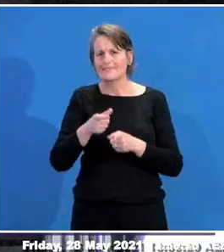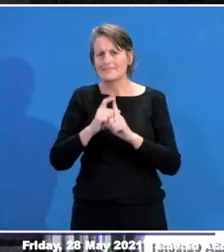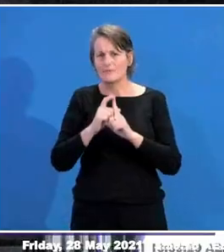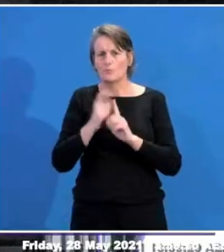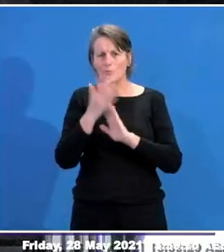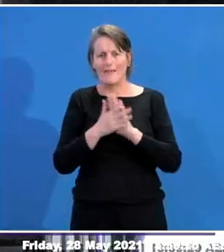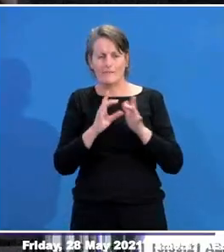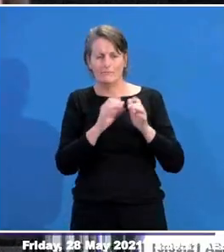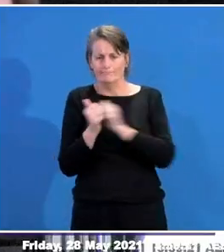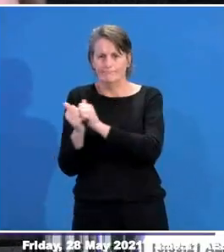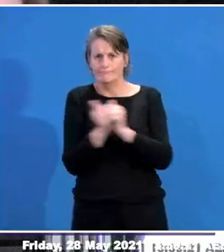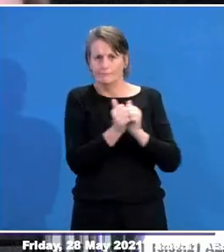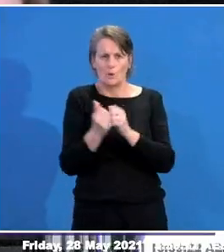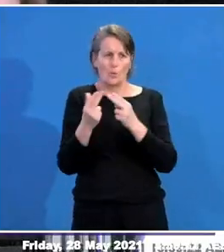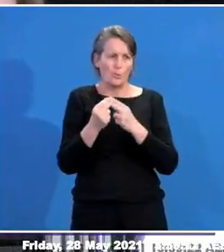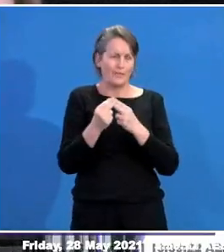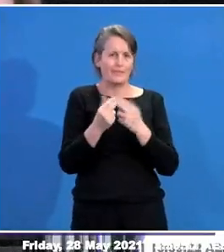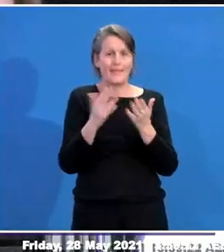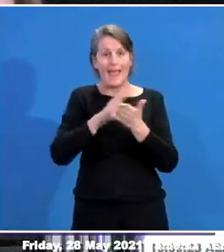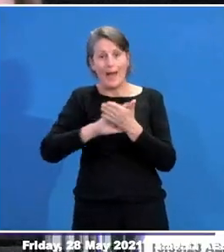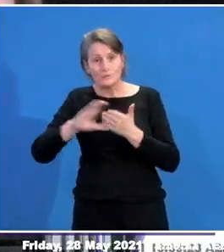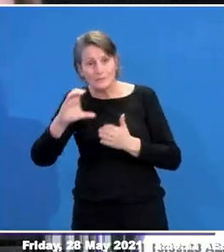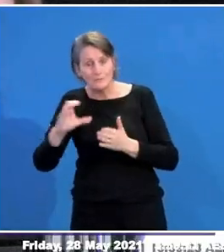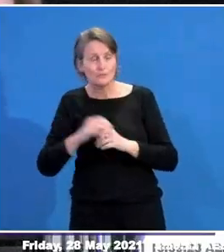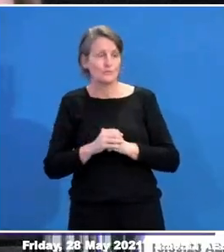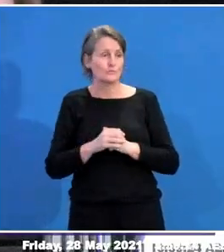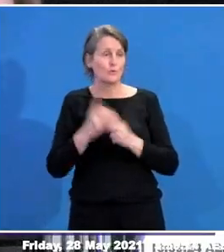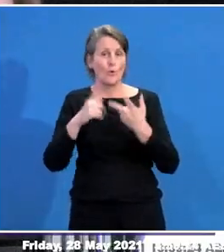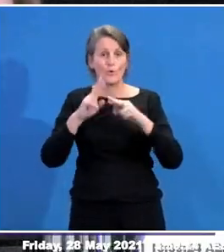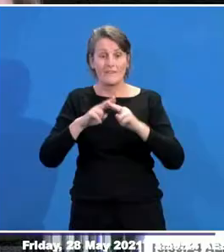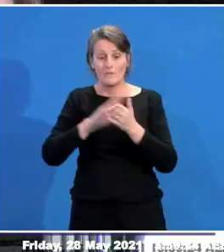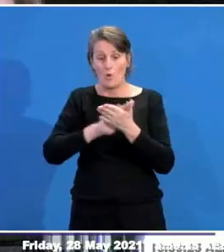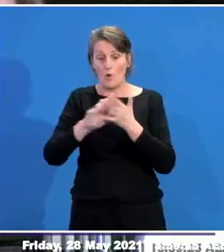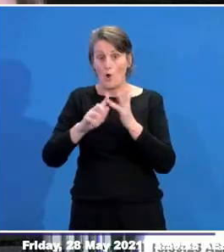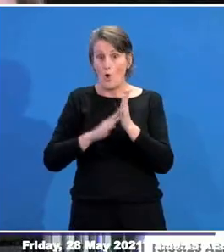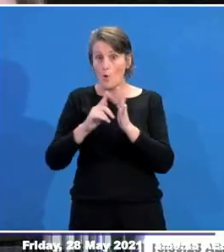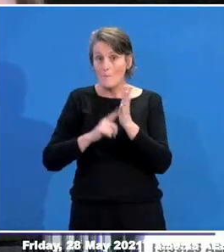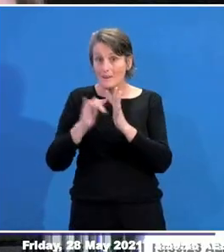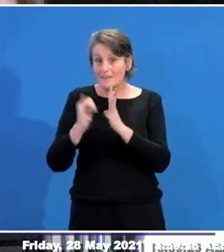State and Territory social housing, the role they play, as well as what